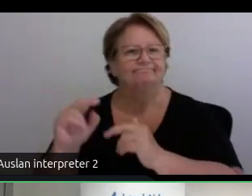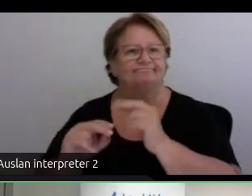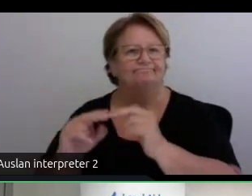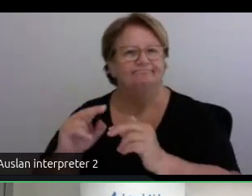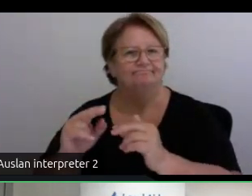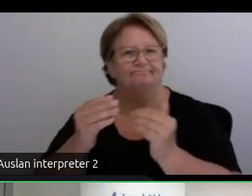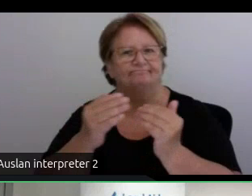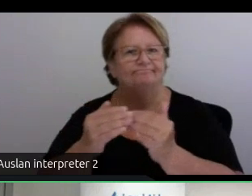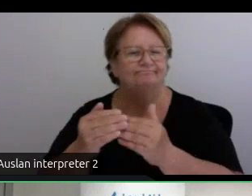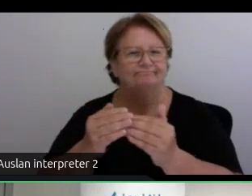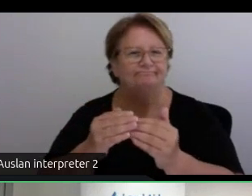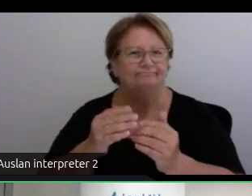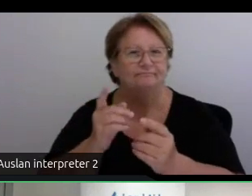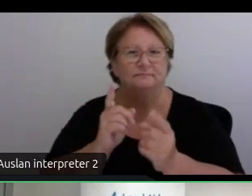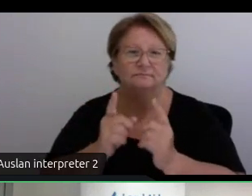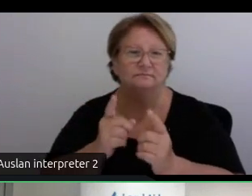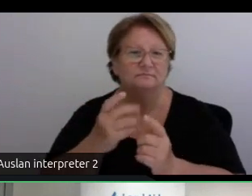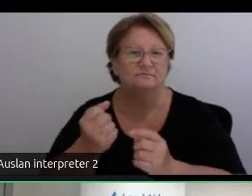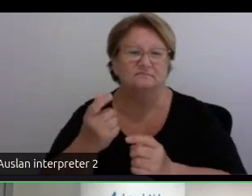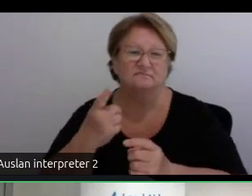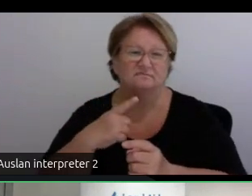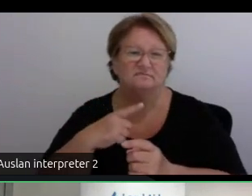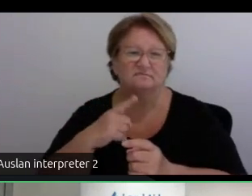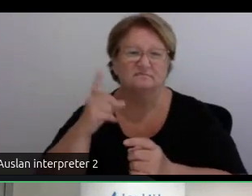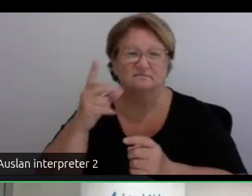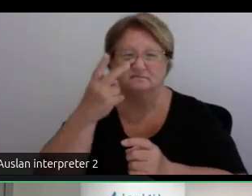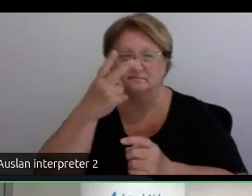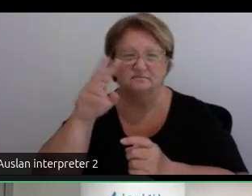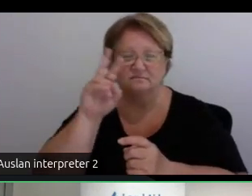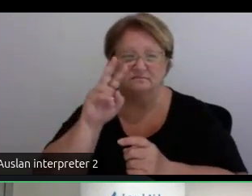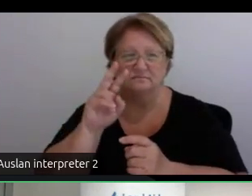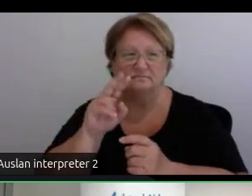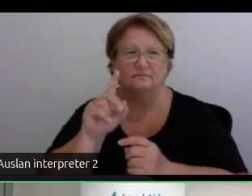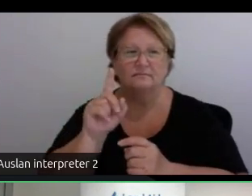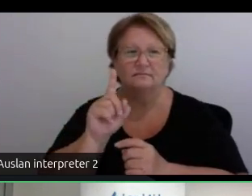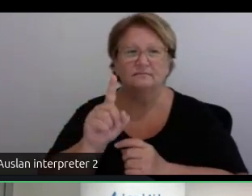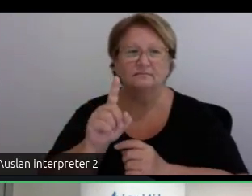the repairs. And there can be a number of reasons why people would change their mind about that. But